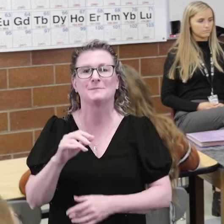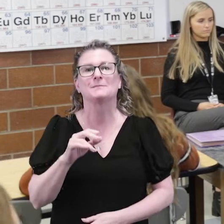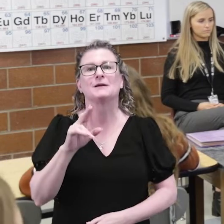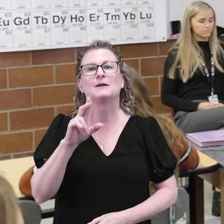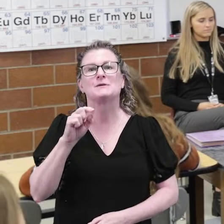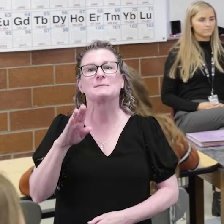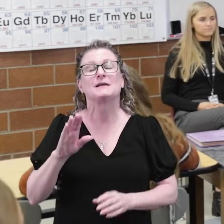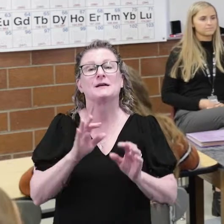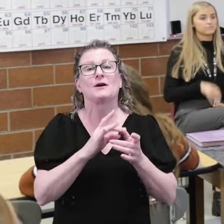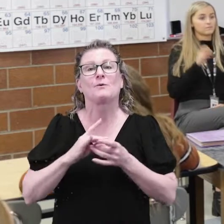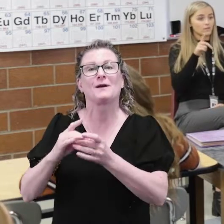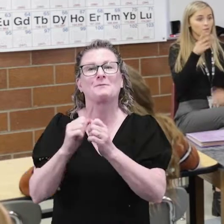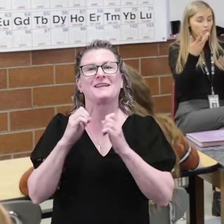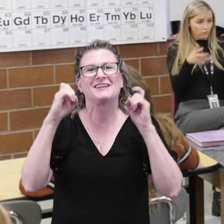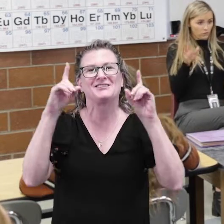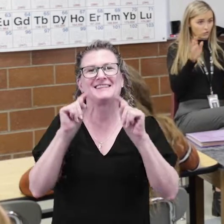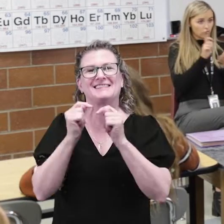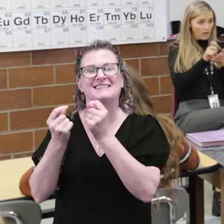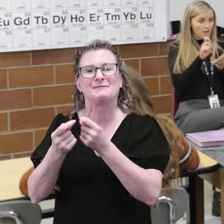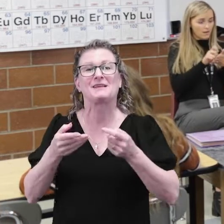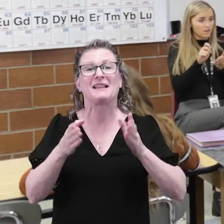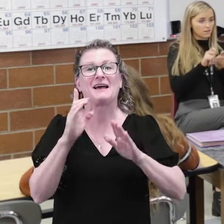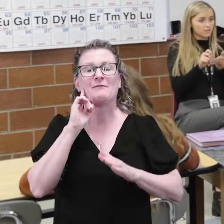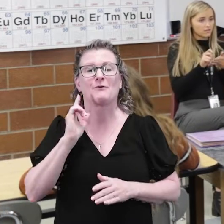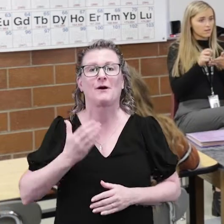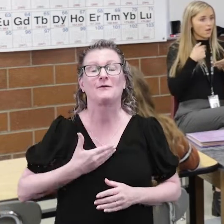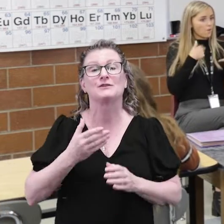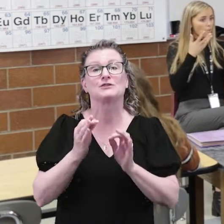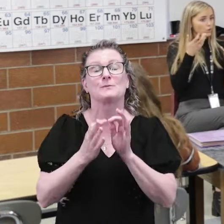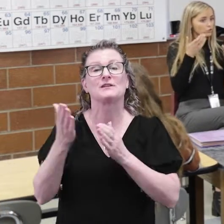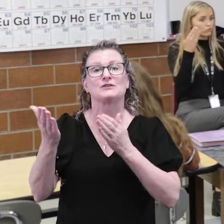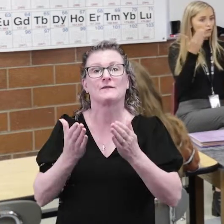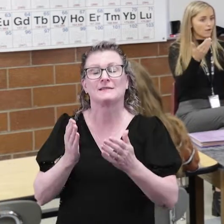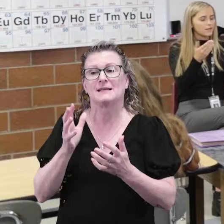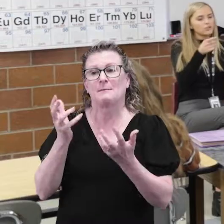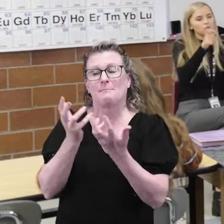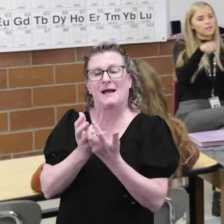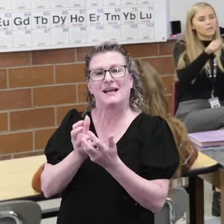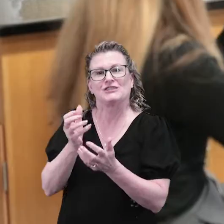coordinates with educational teams to allow for interpreting services that match the needs of